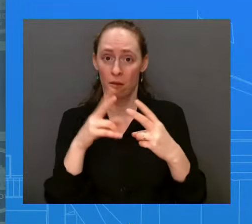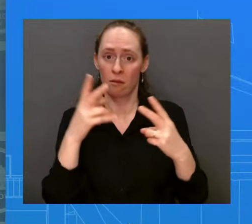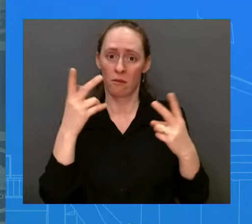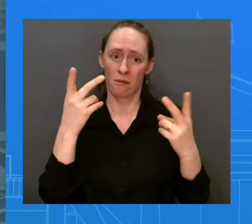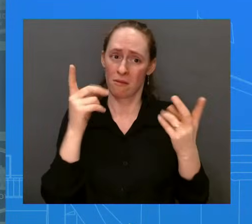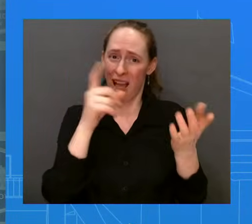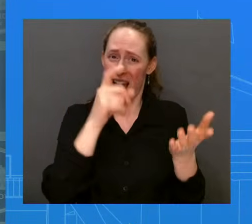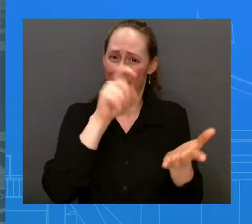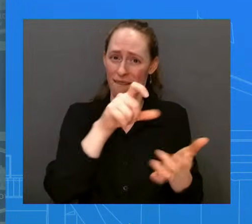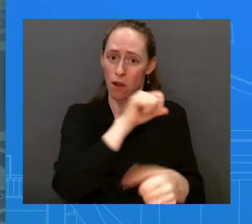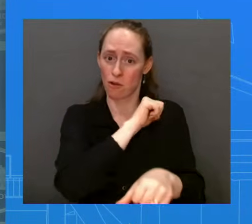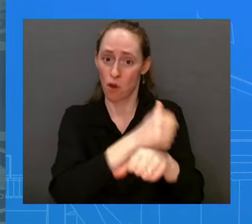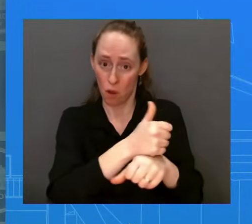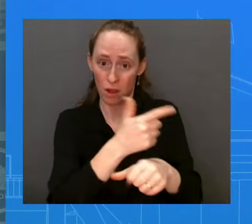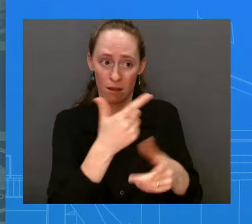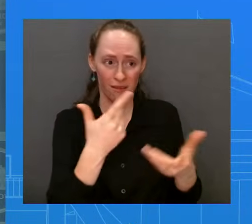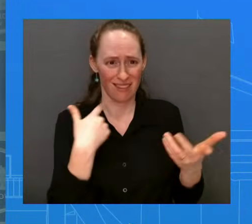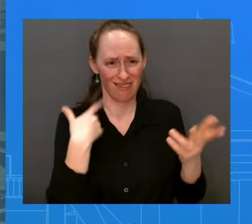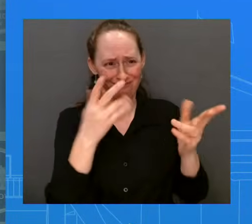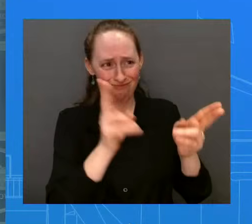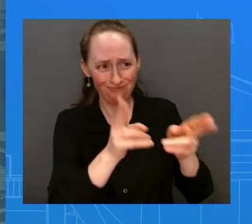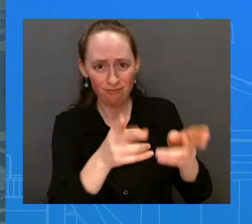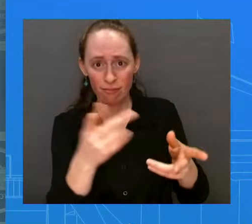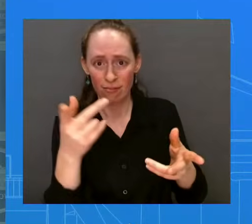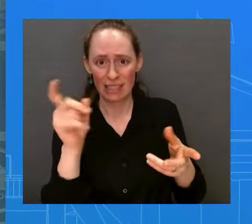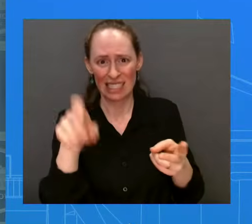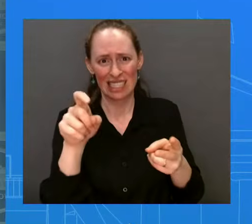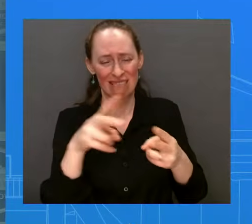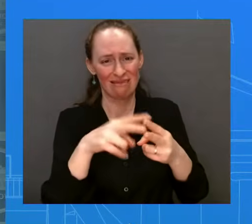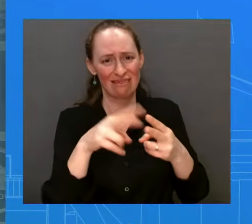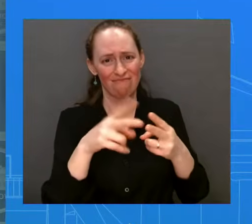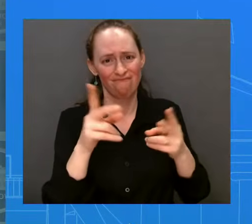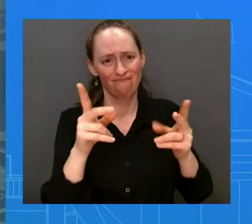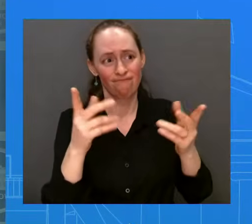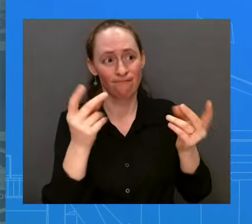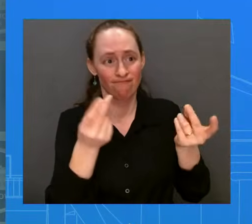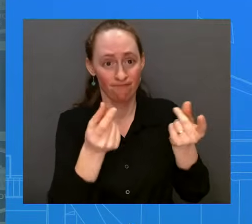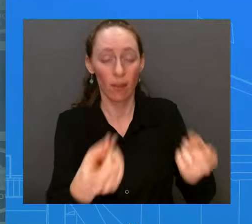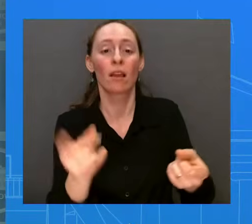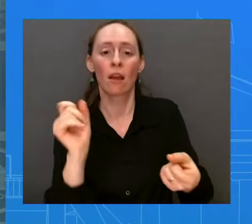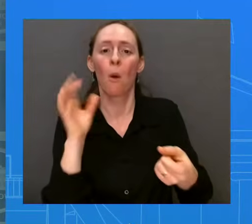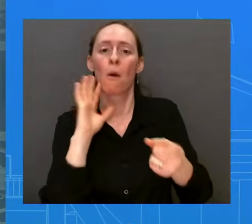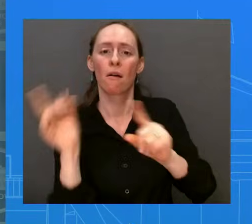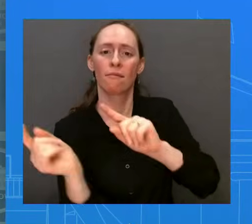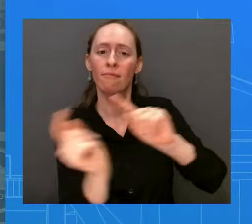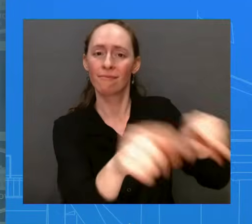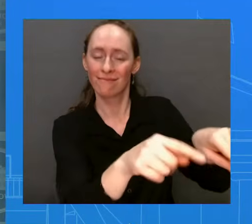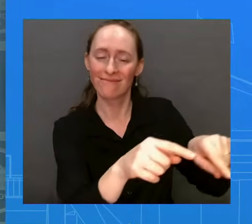Again, I want to emphasize that any U.S. or international sanctions include exemptions for humanitarian,